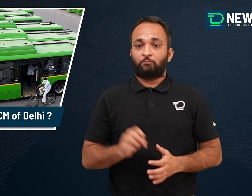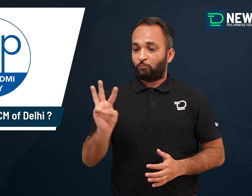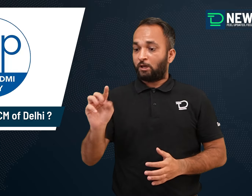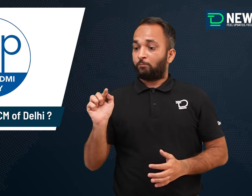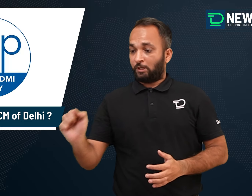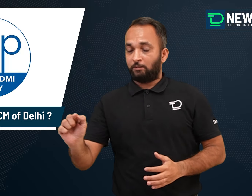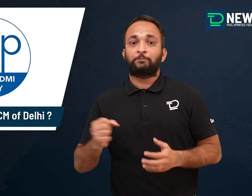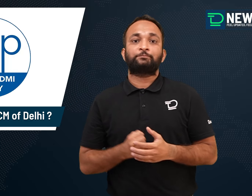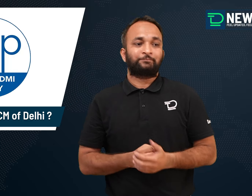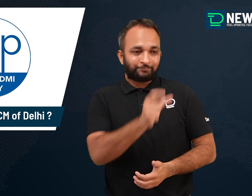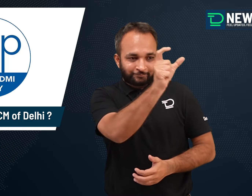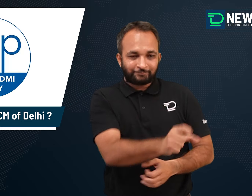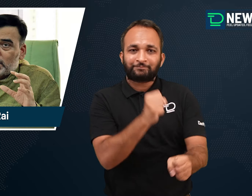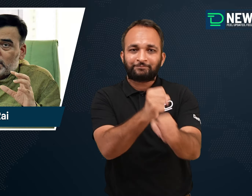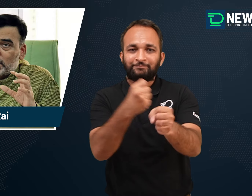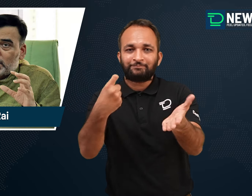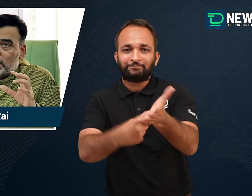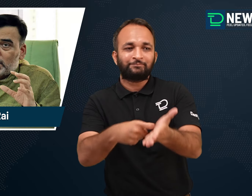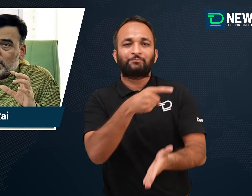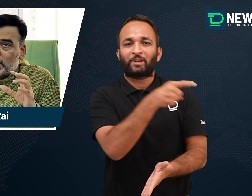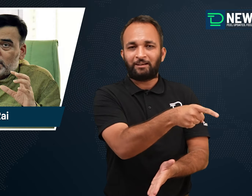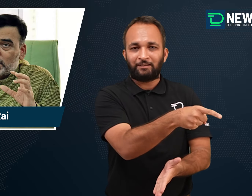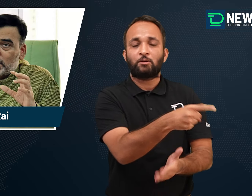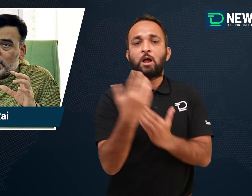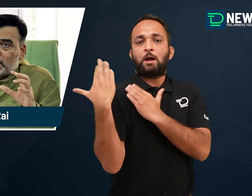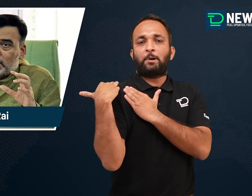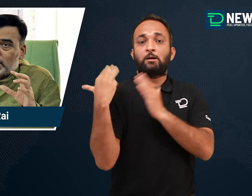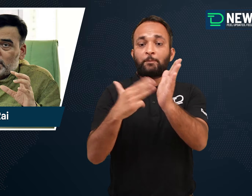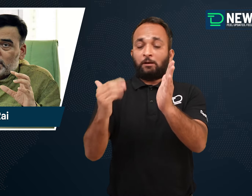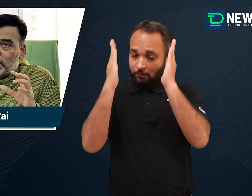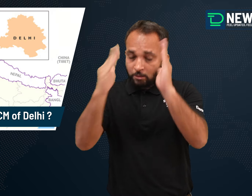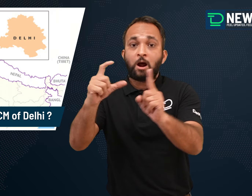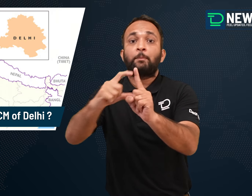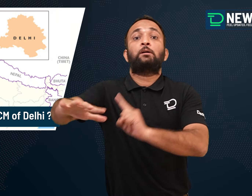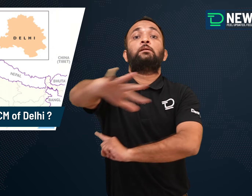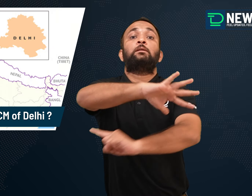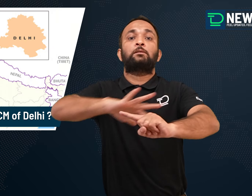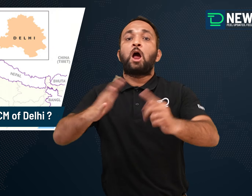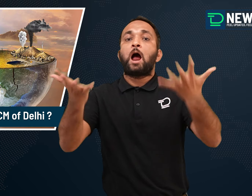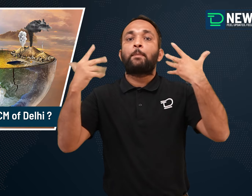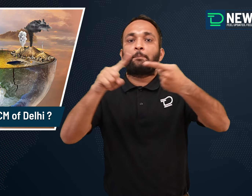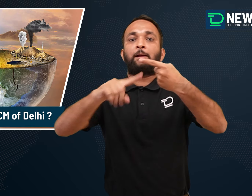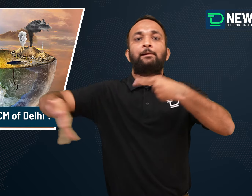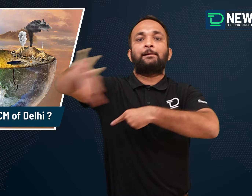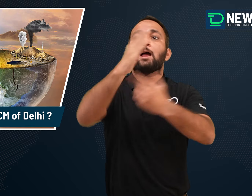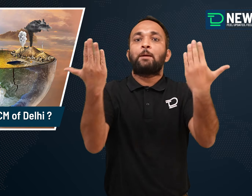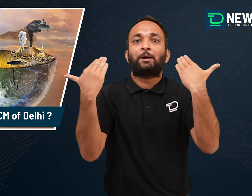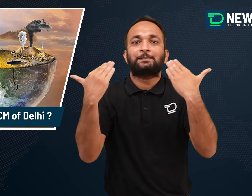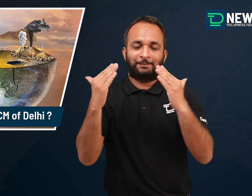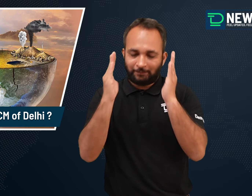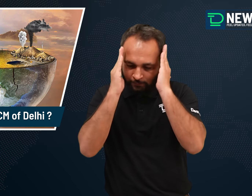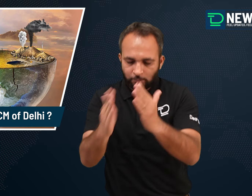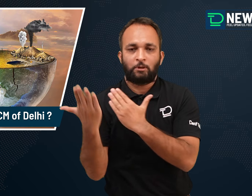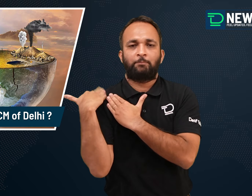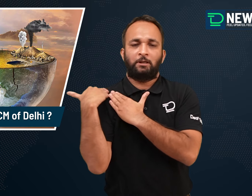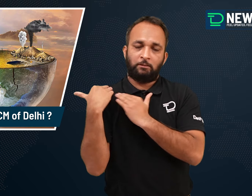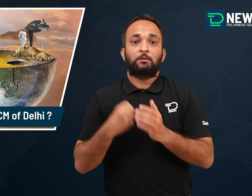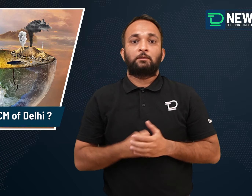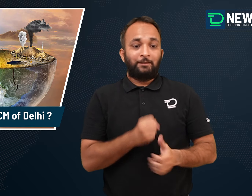3. Gopal Rai, Environment Minister in Delhi.